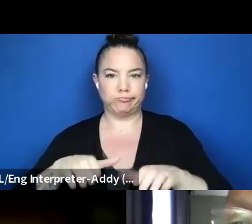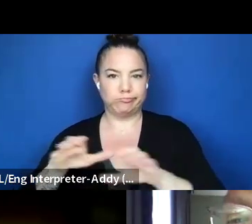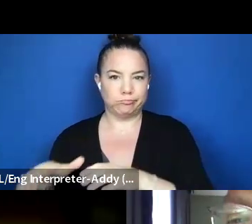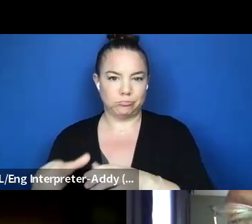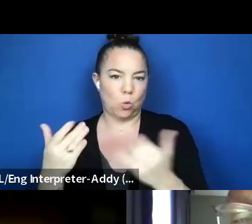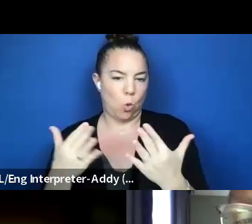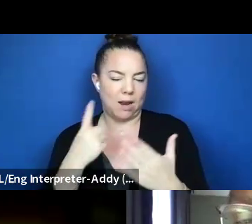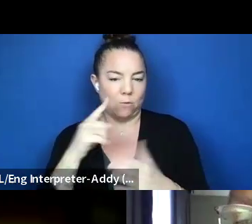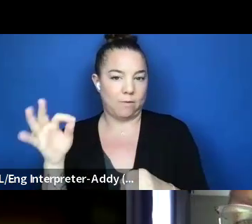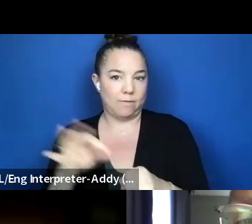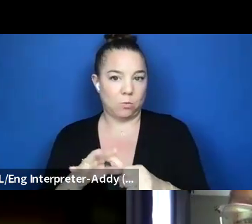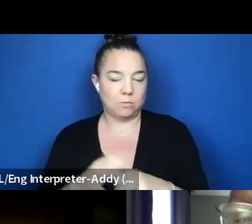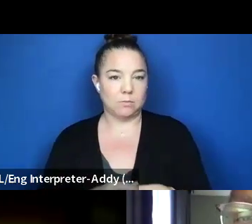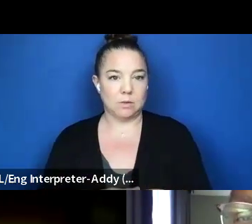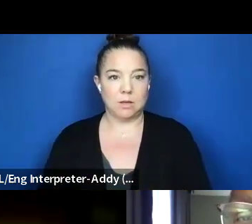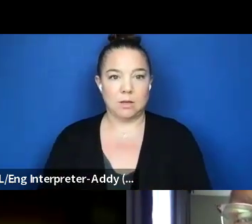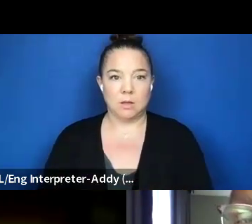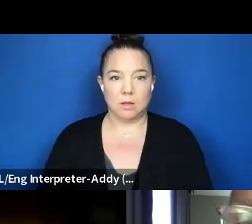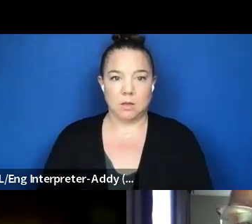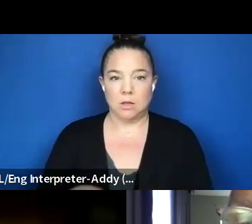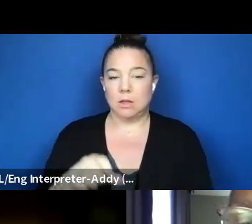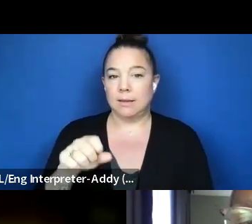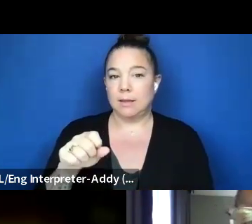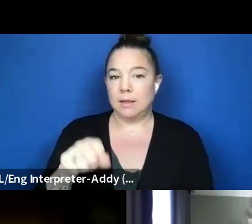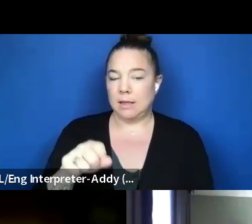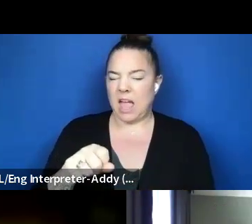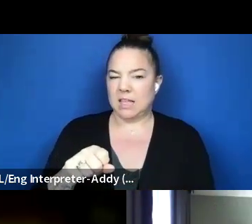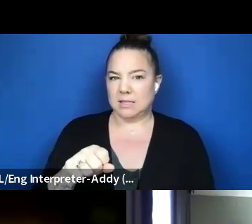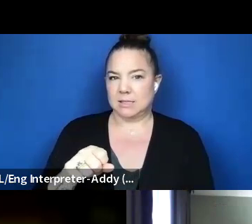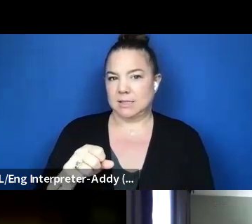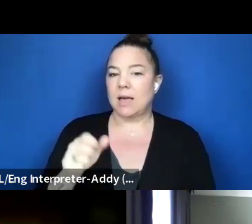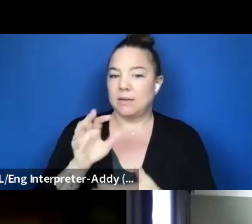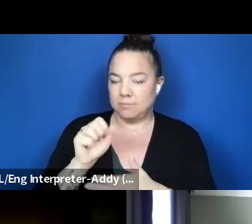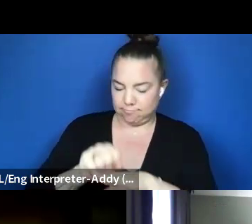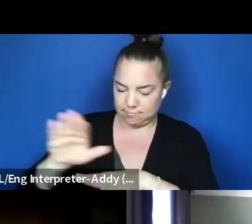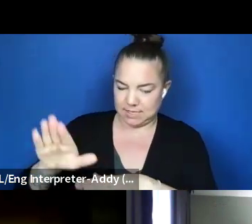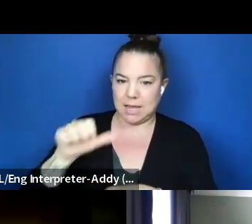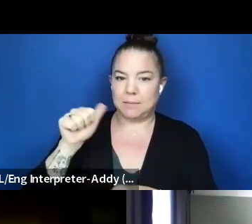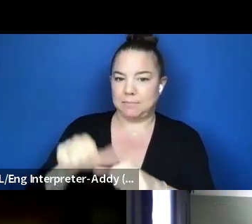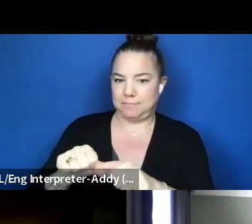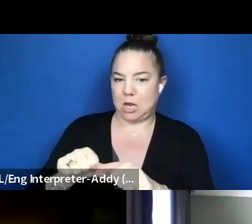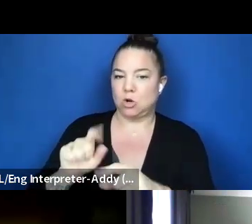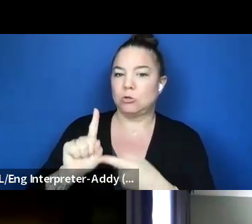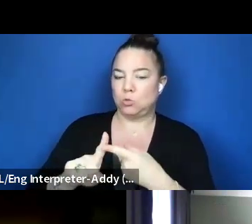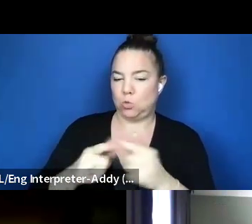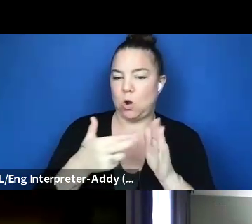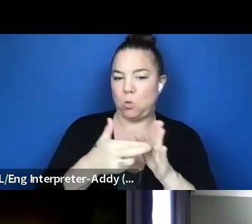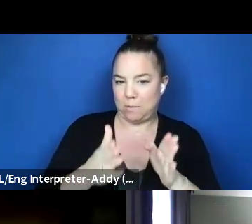Adeleigh Belyeu: and yes, I've I've written to my representative and my 2 Senators about this. So